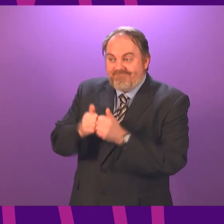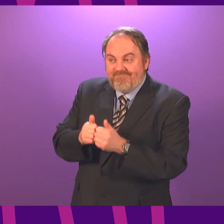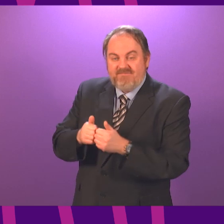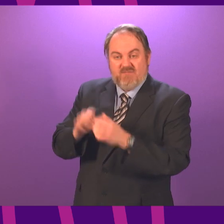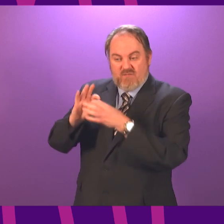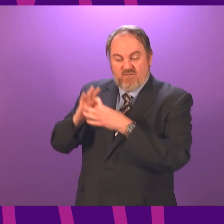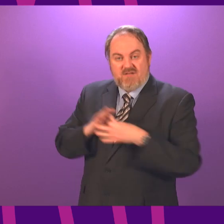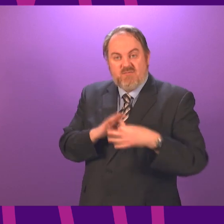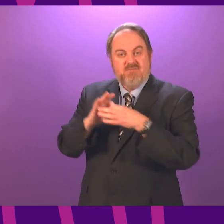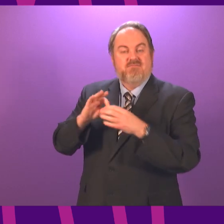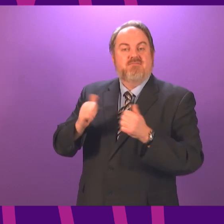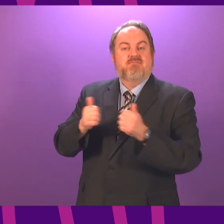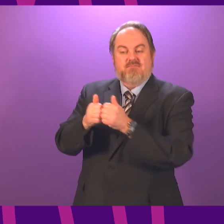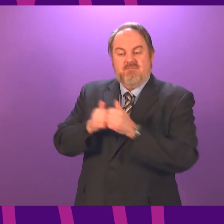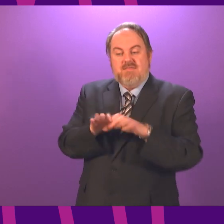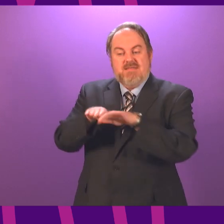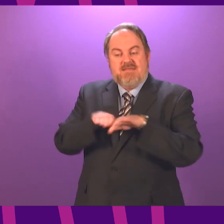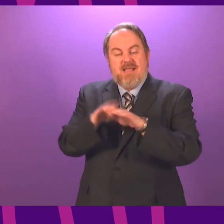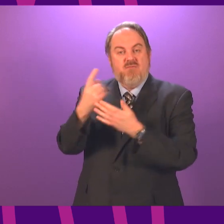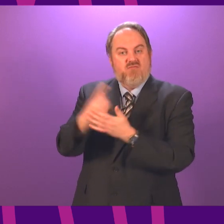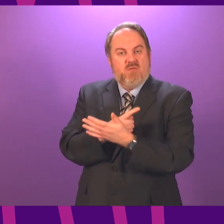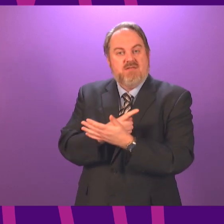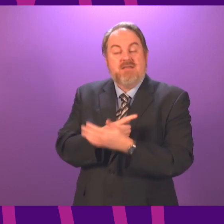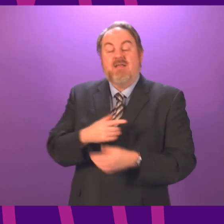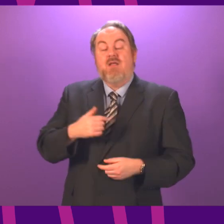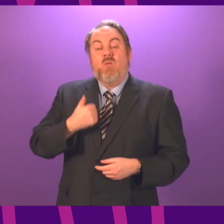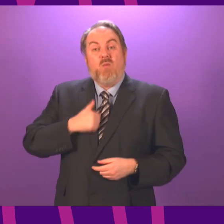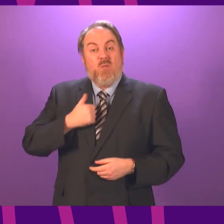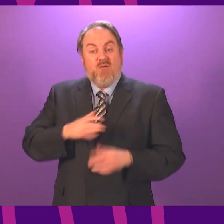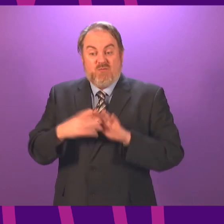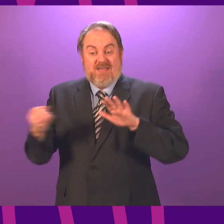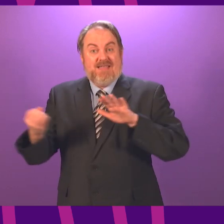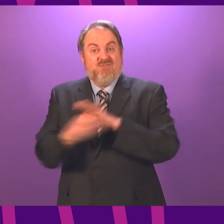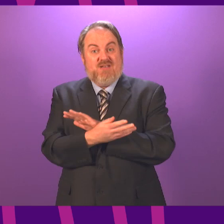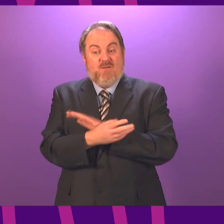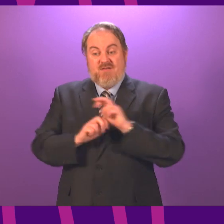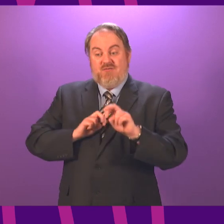We do not want travel restrictions to be in place for longer than is necessary and I certainly